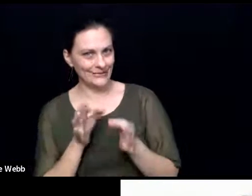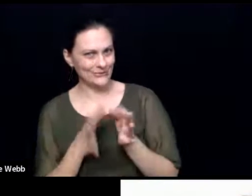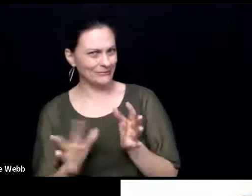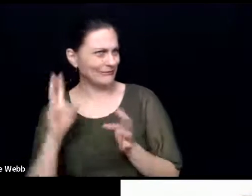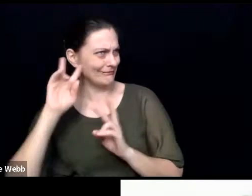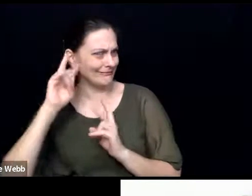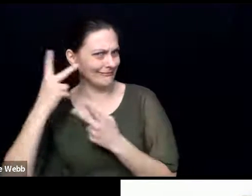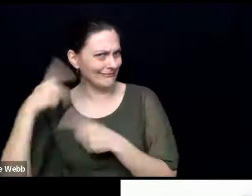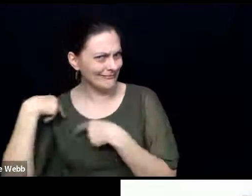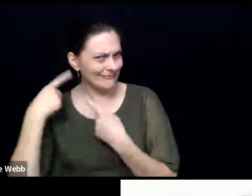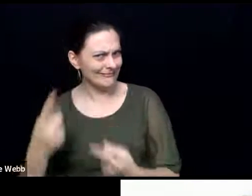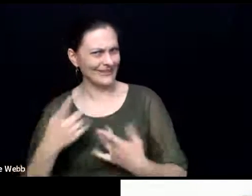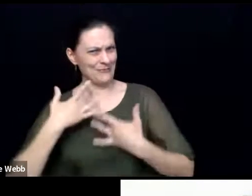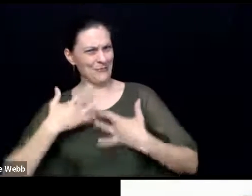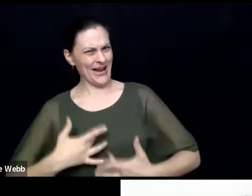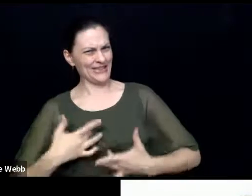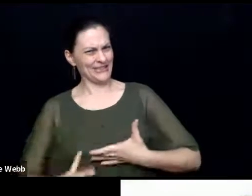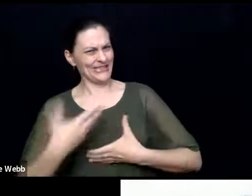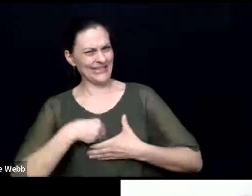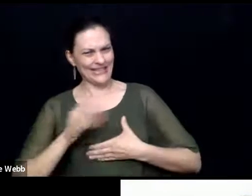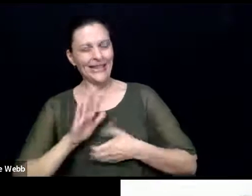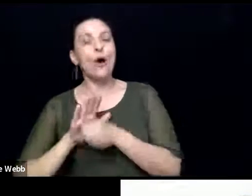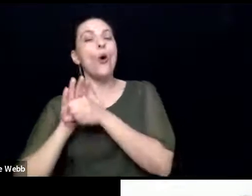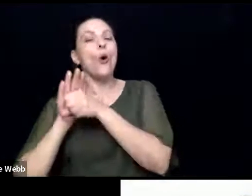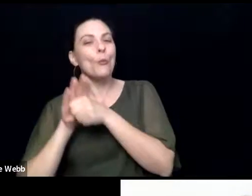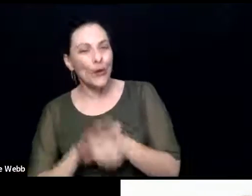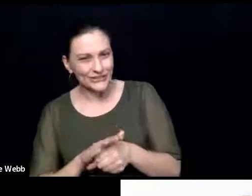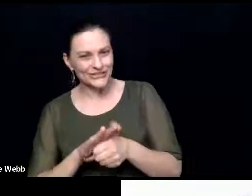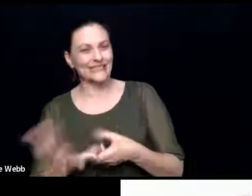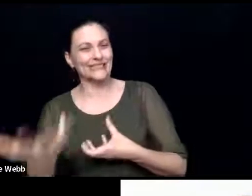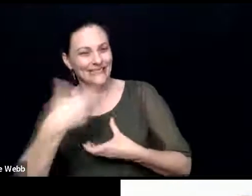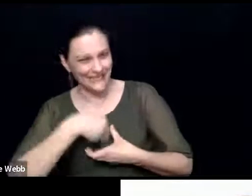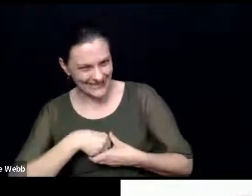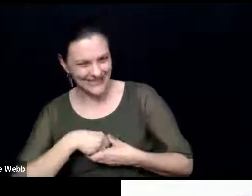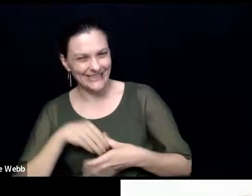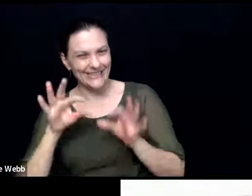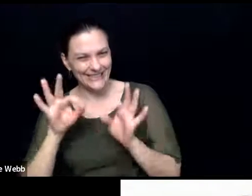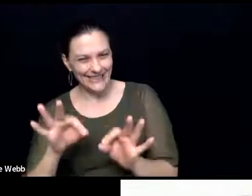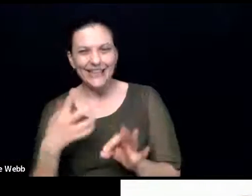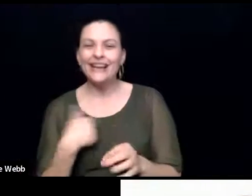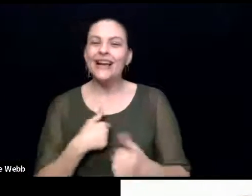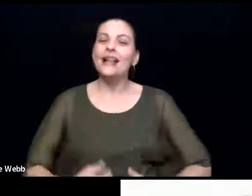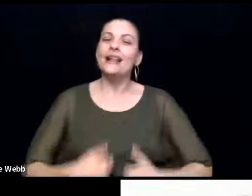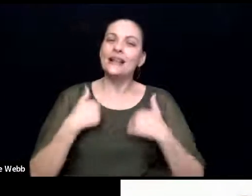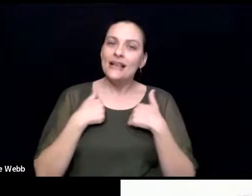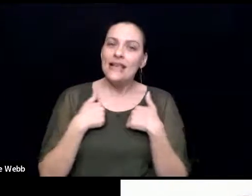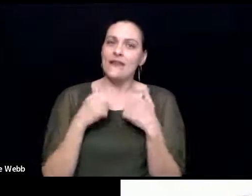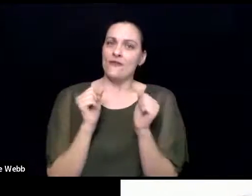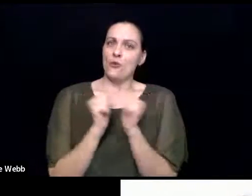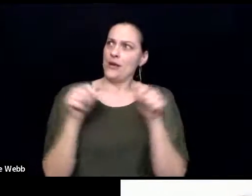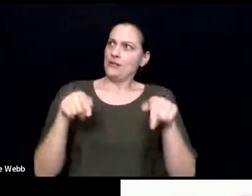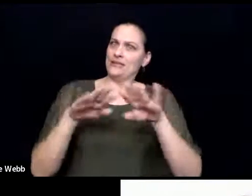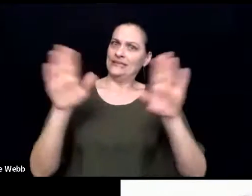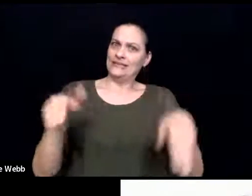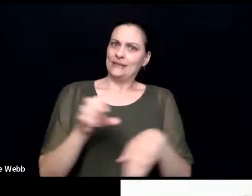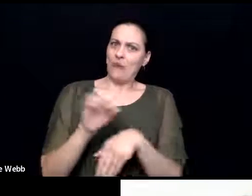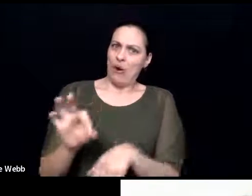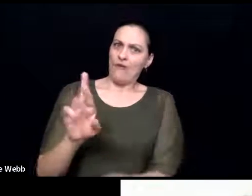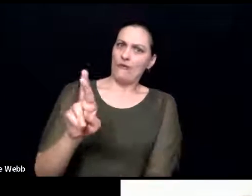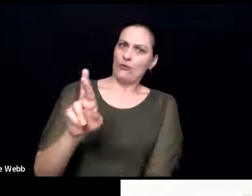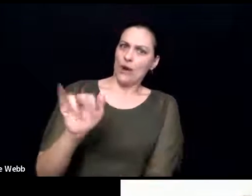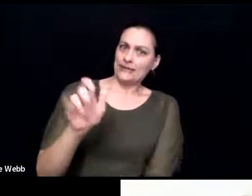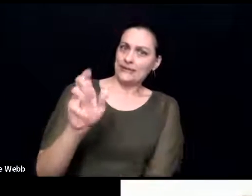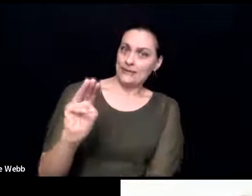and so we are all impacted. We have internalized that oppression by things like my parents, you